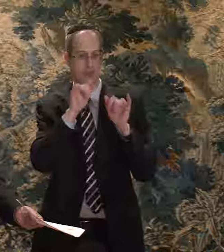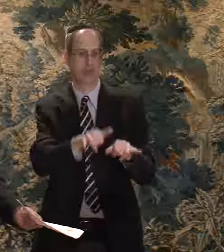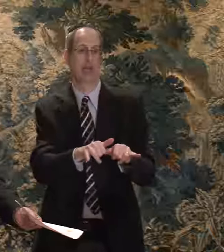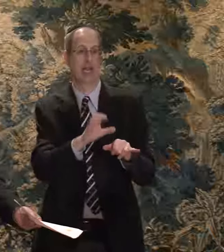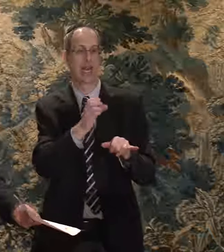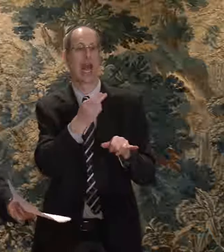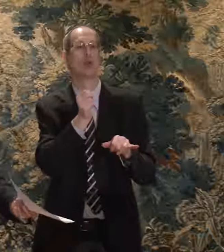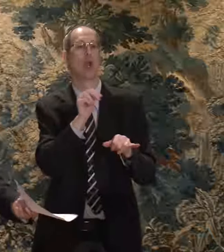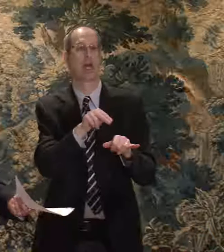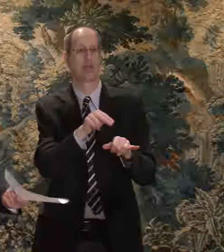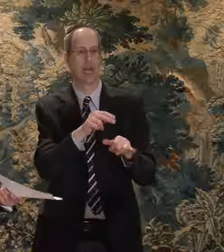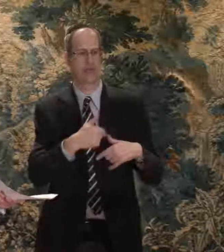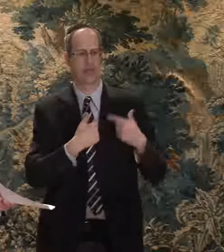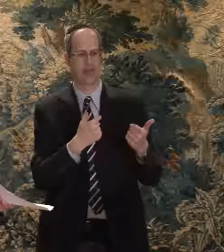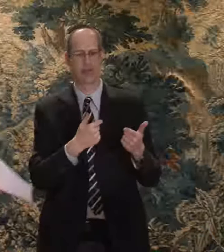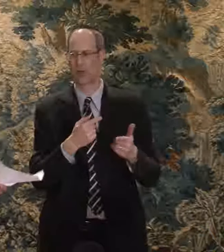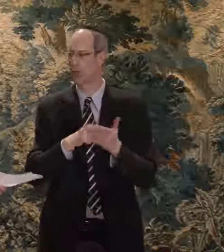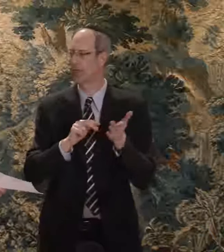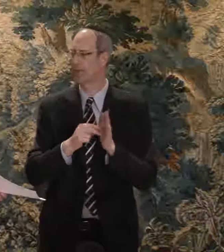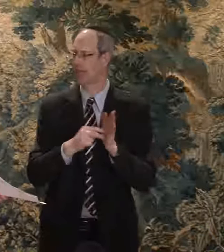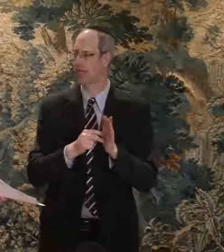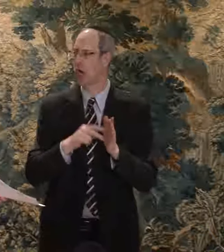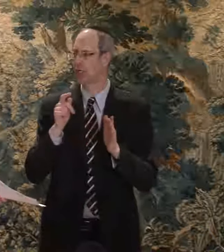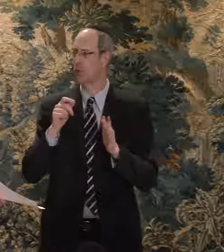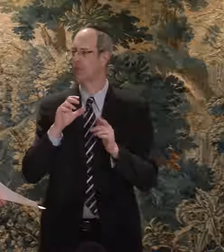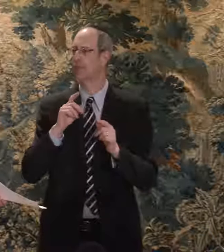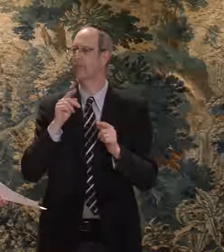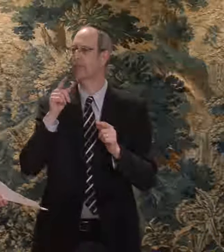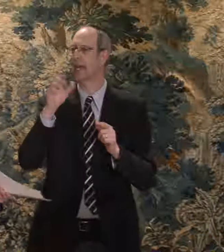lived what are you talking about you're supposed to get too keen on what does